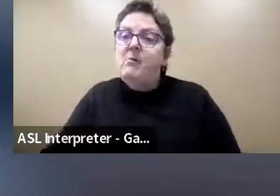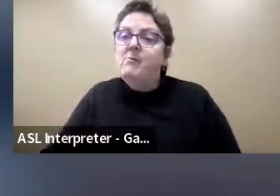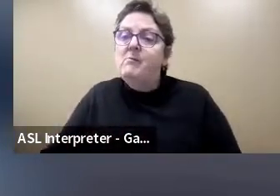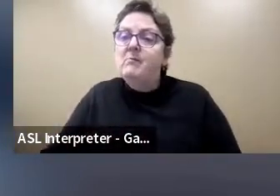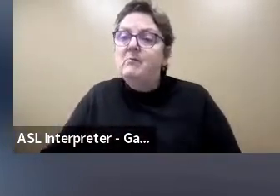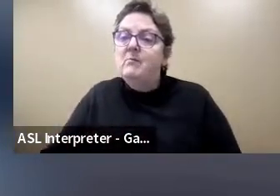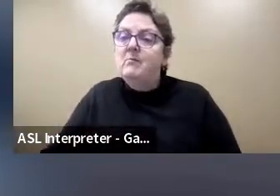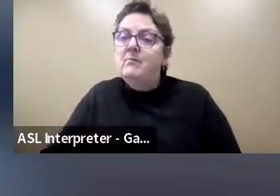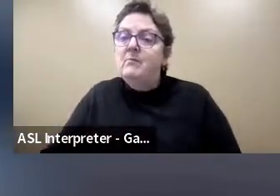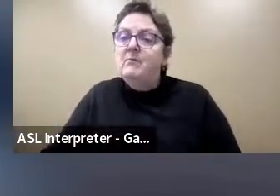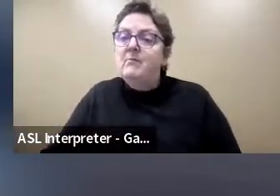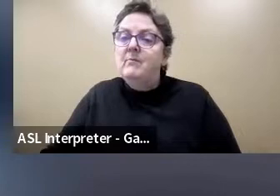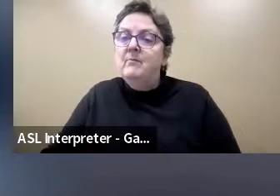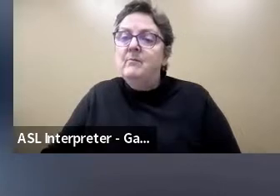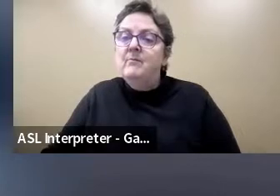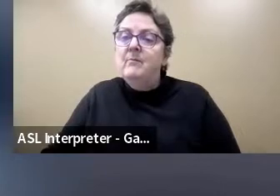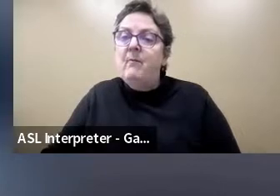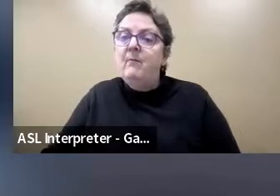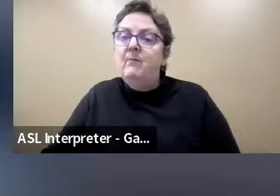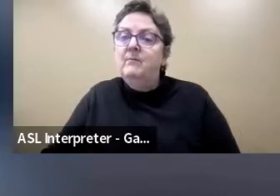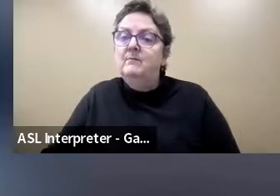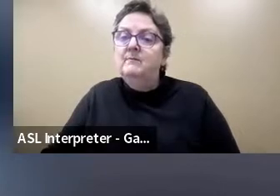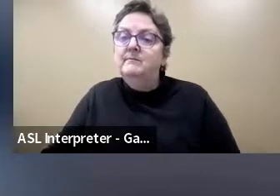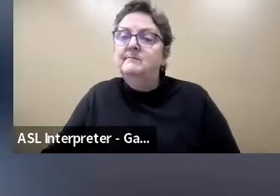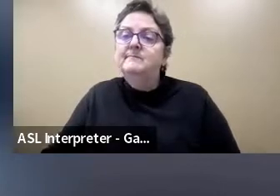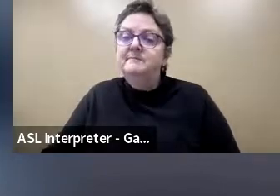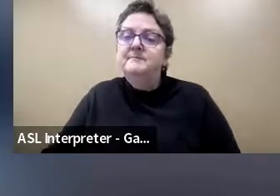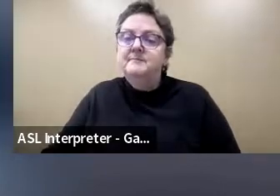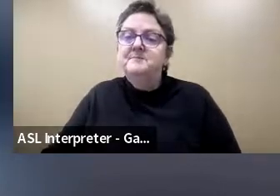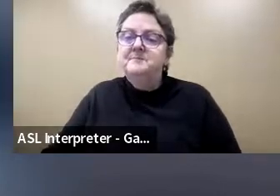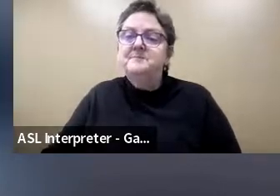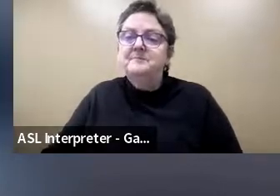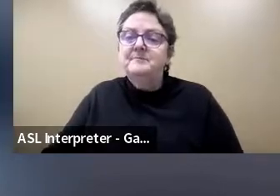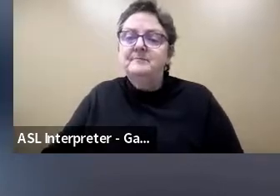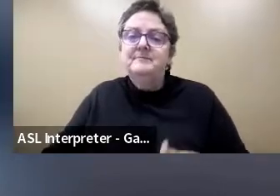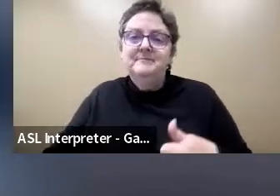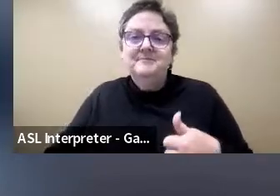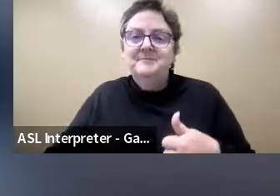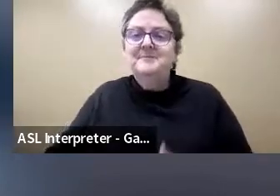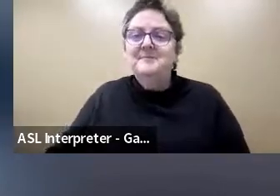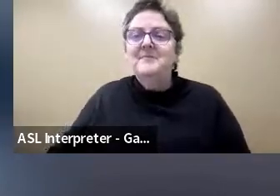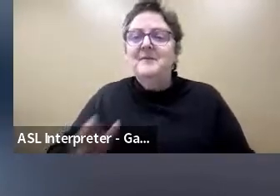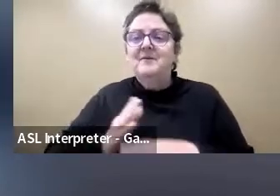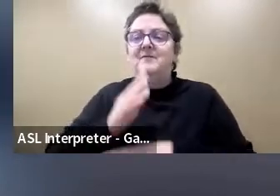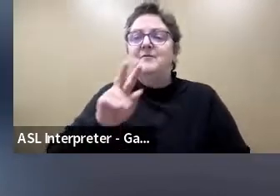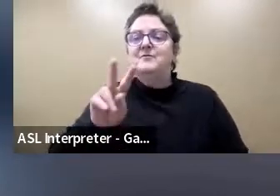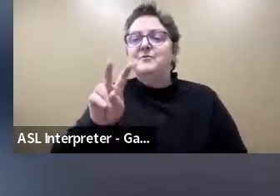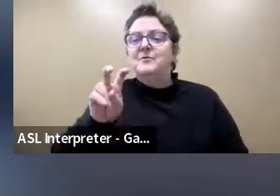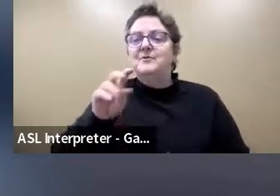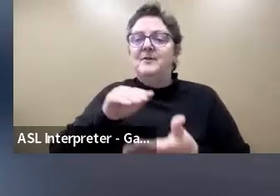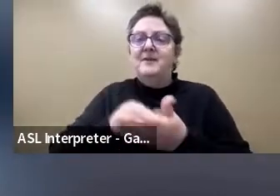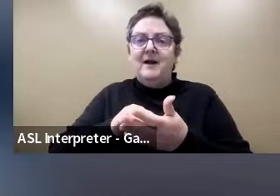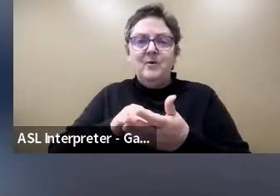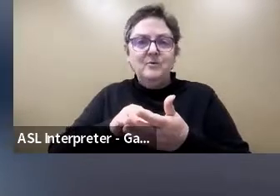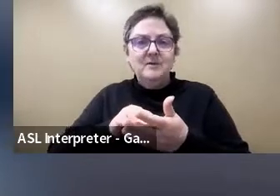with most of the partners present here. Furthermore, we have more than 200,000 digital views of the content produced.